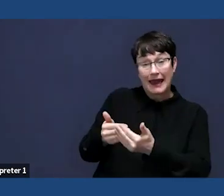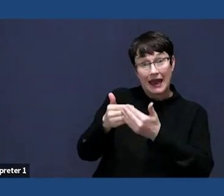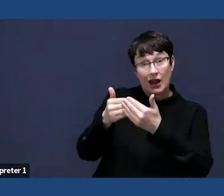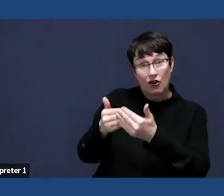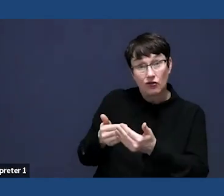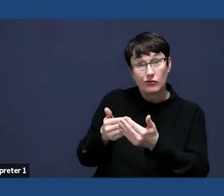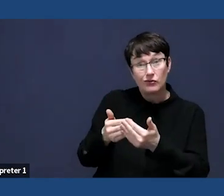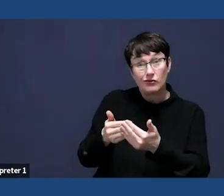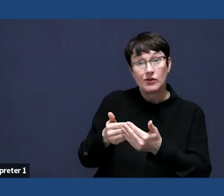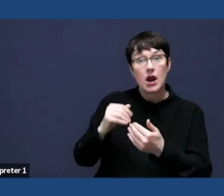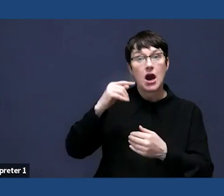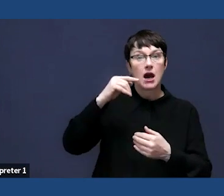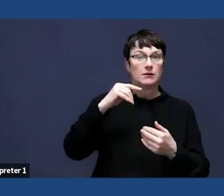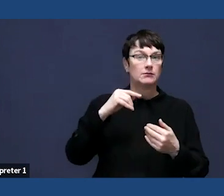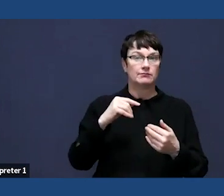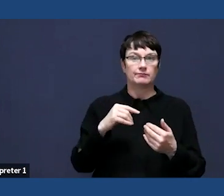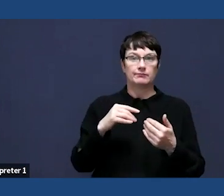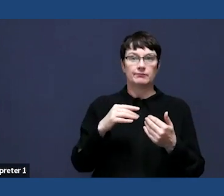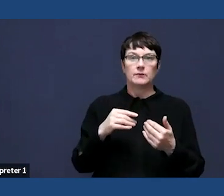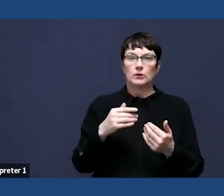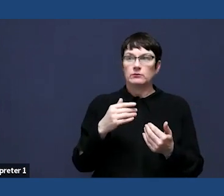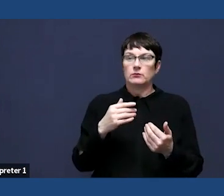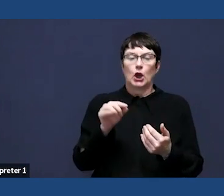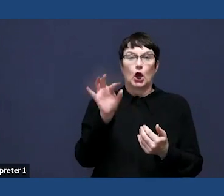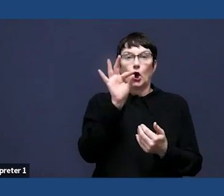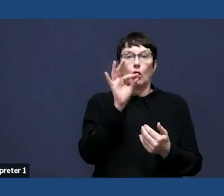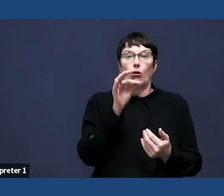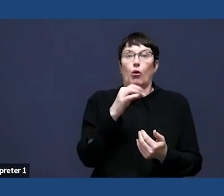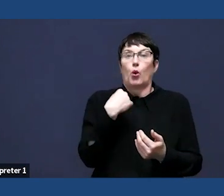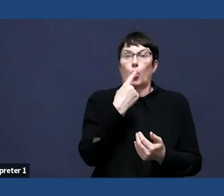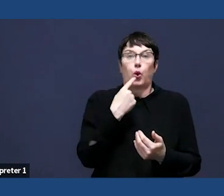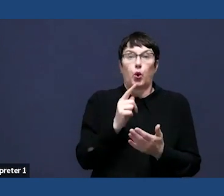Without that, you can't reach those optimal outcomes.